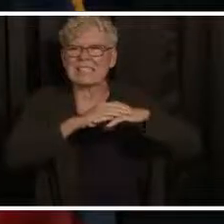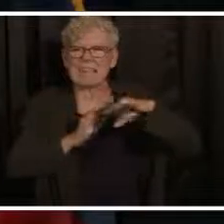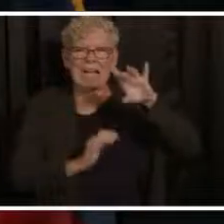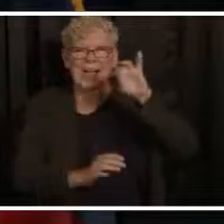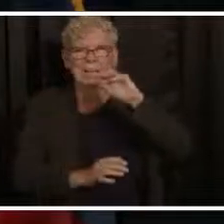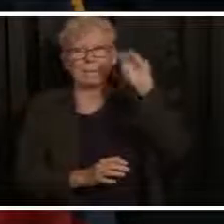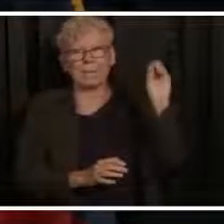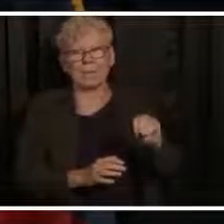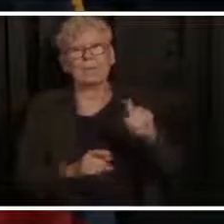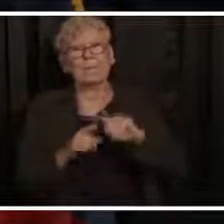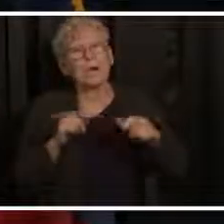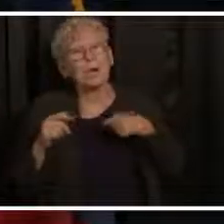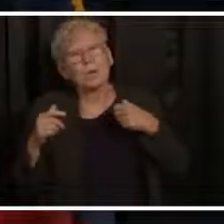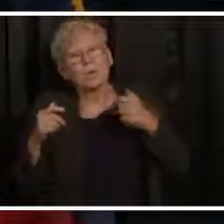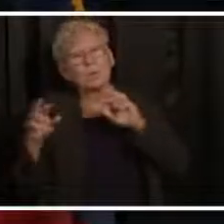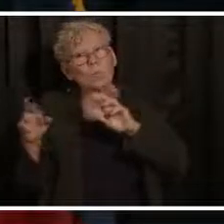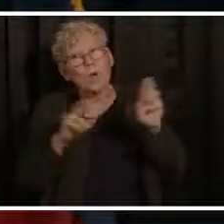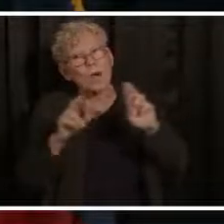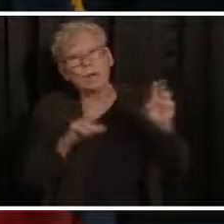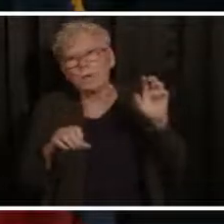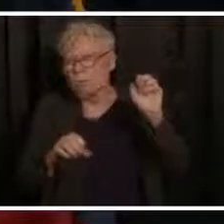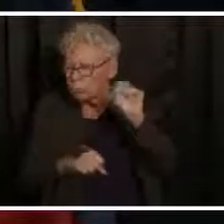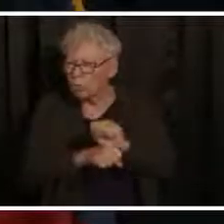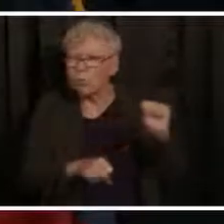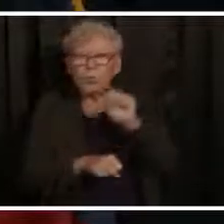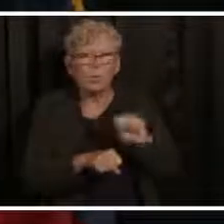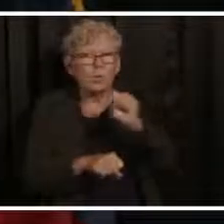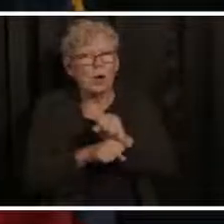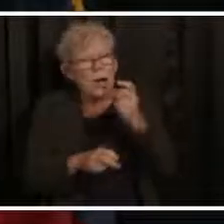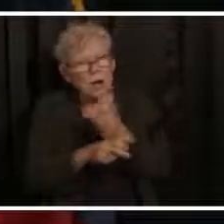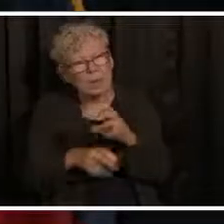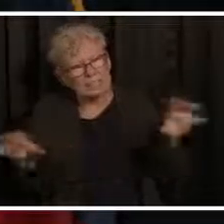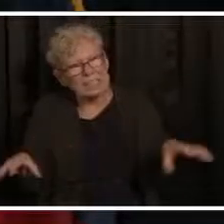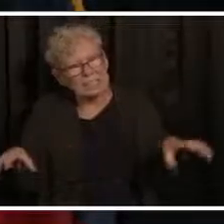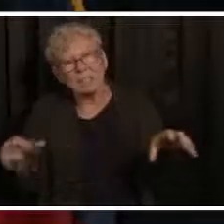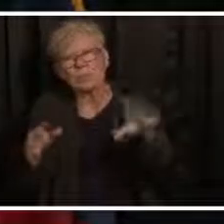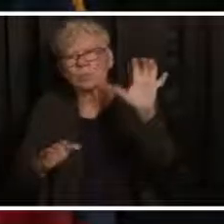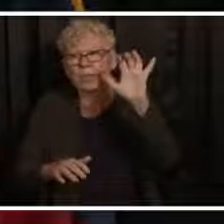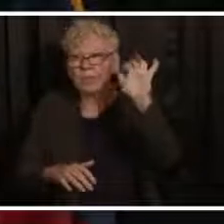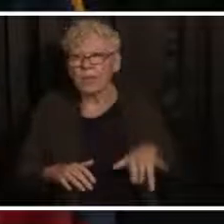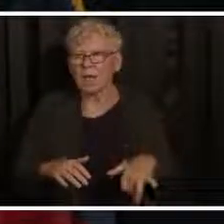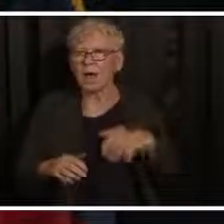ready for the hard work uh and we are hard at work to get it done. Every Coloradan that gets protected increases your